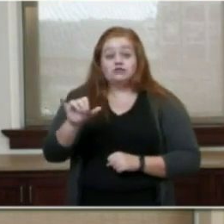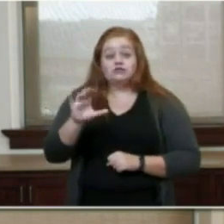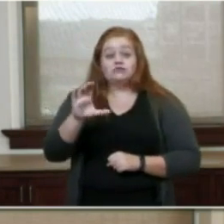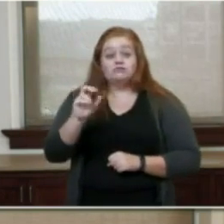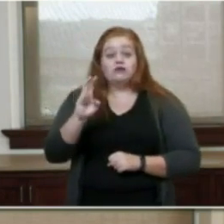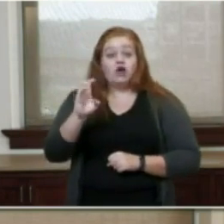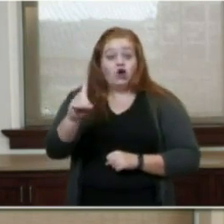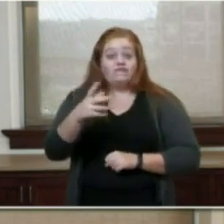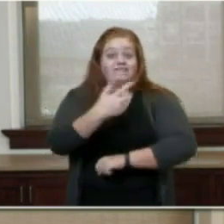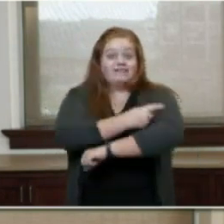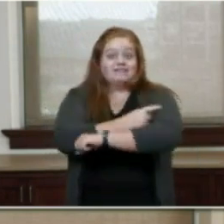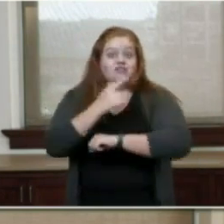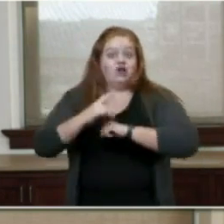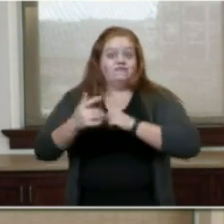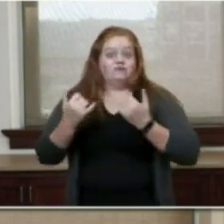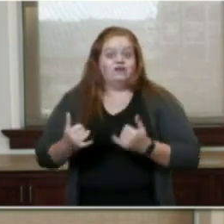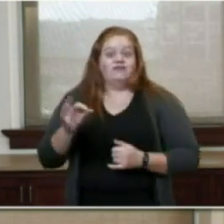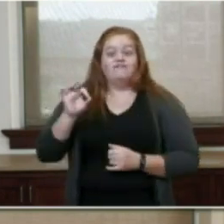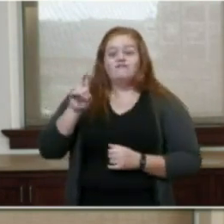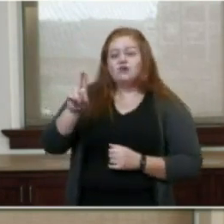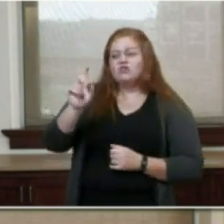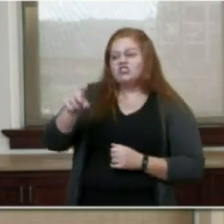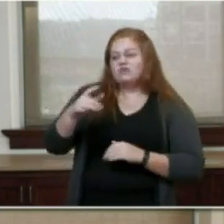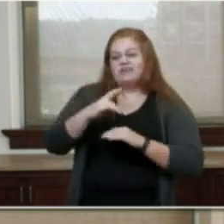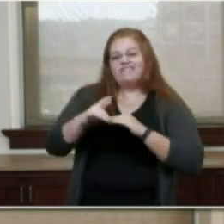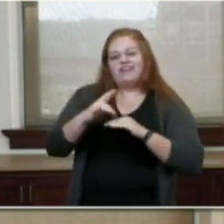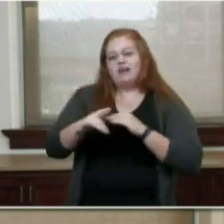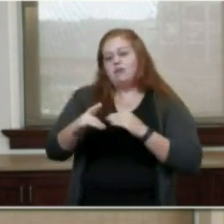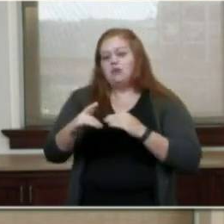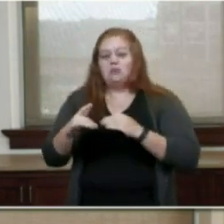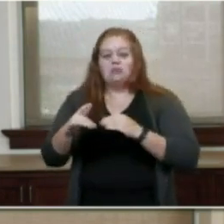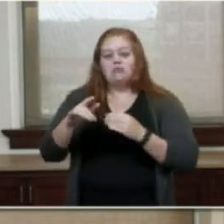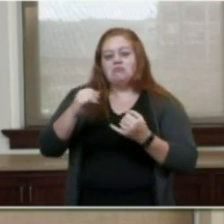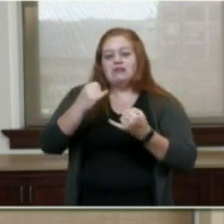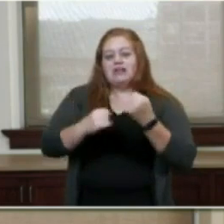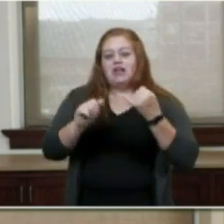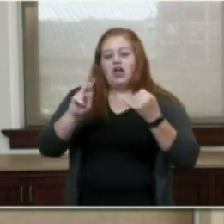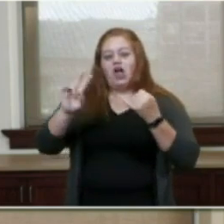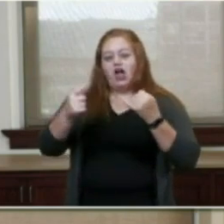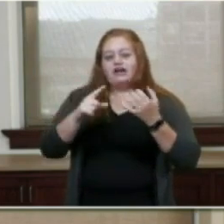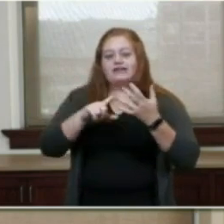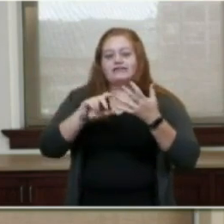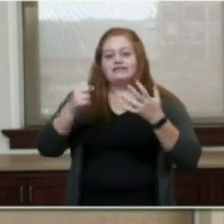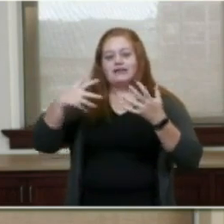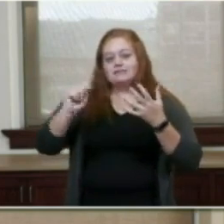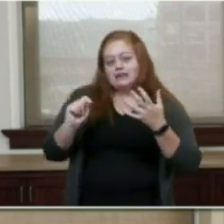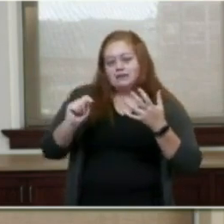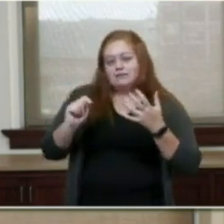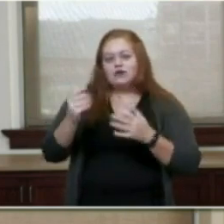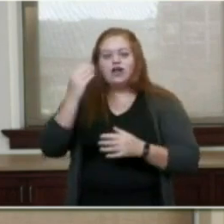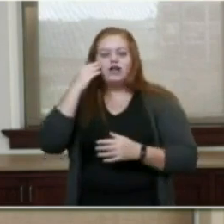are widely available. Flu vaccine should be available again starting in late august or early september and I know that the health department is